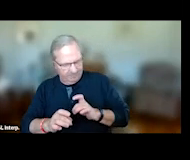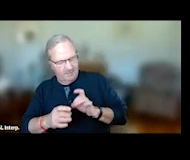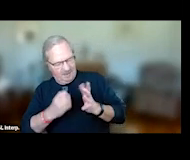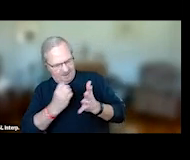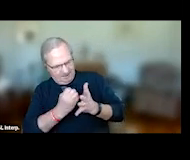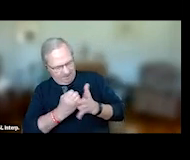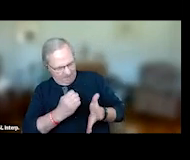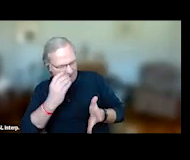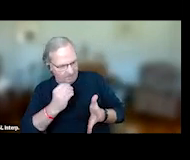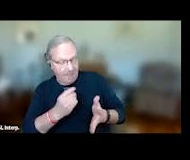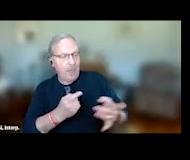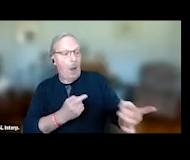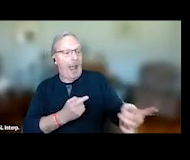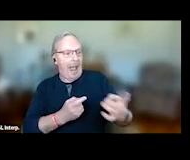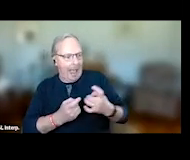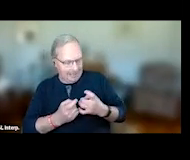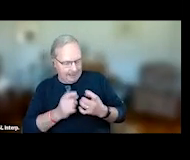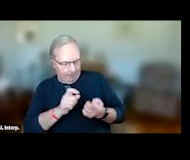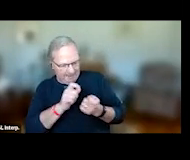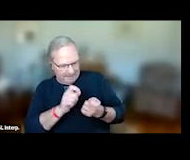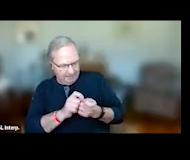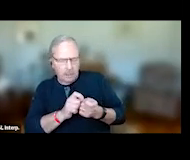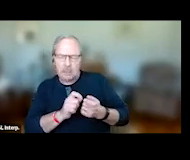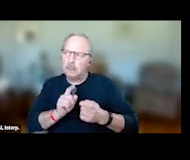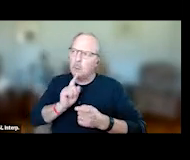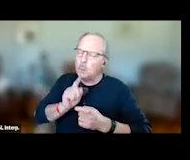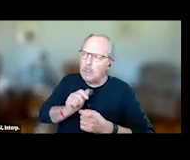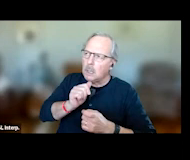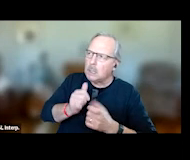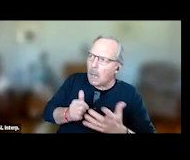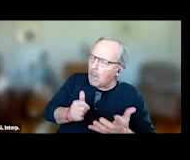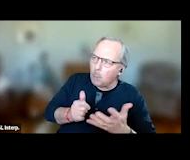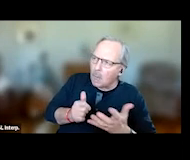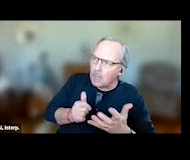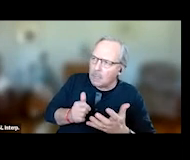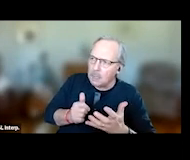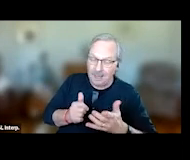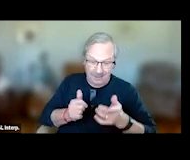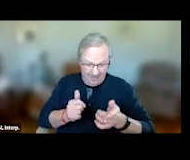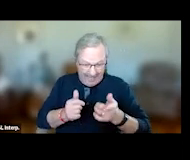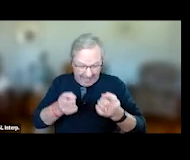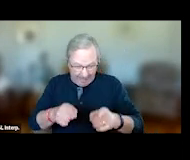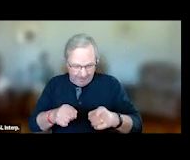asking explicitly, is this real or not? Right? And even in those contexts though, it still isn't an argument,